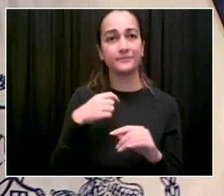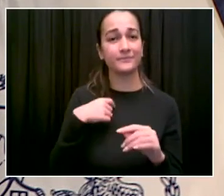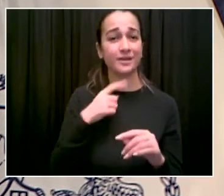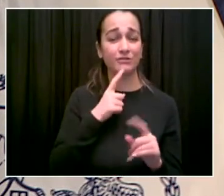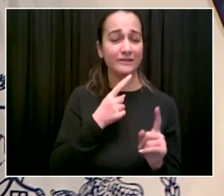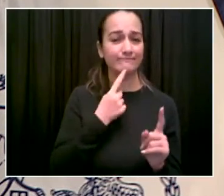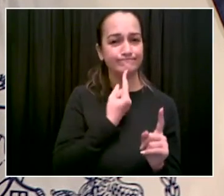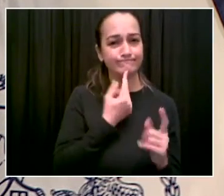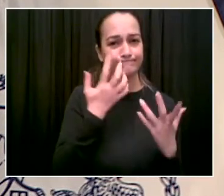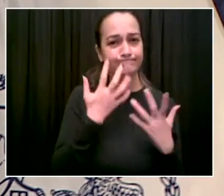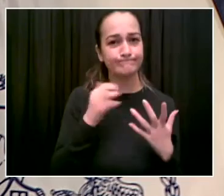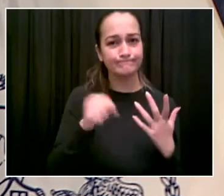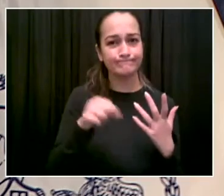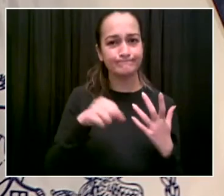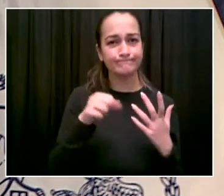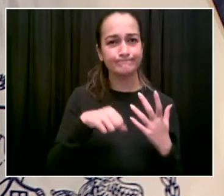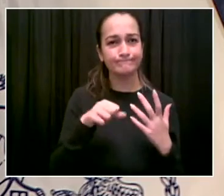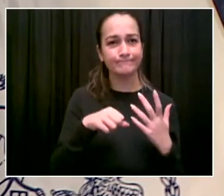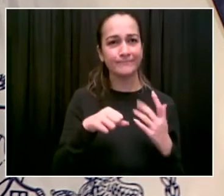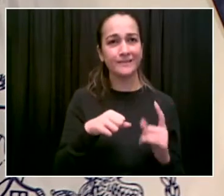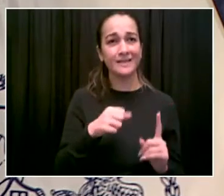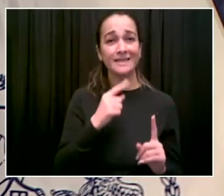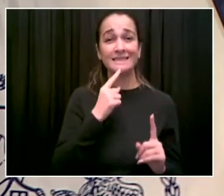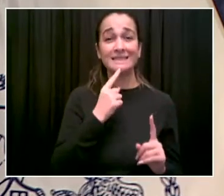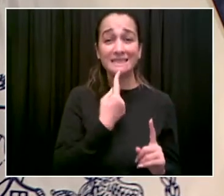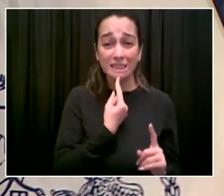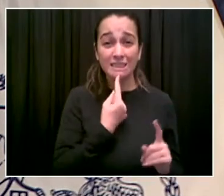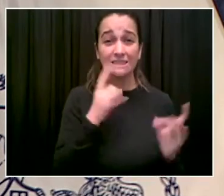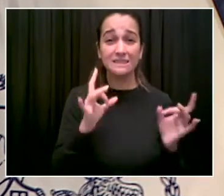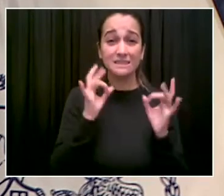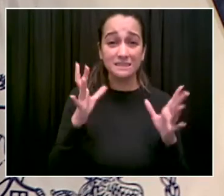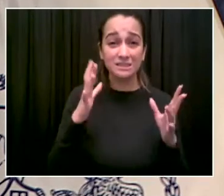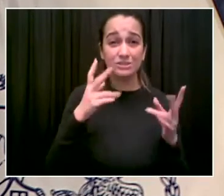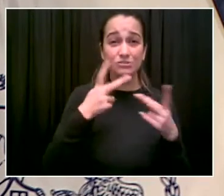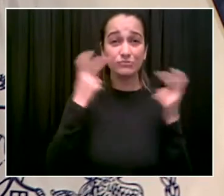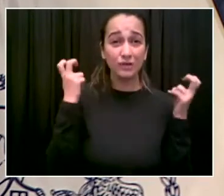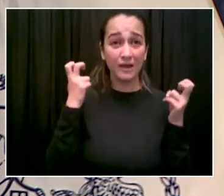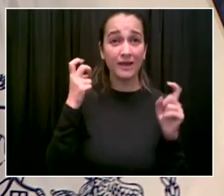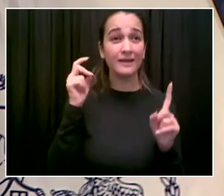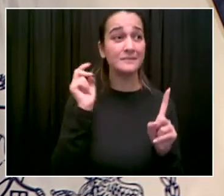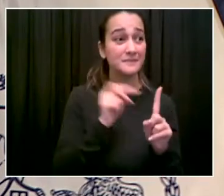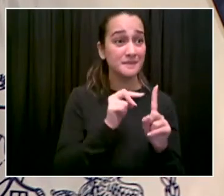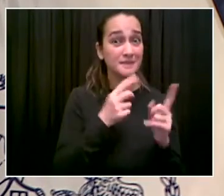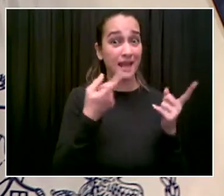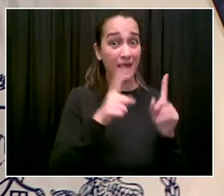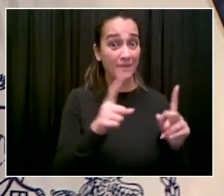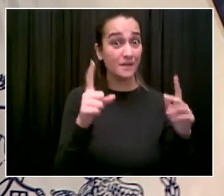ON THE CRIMES THAEVT ERYON E AGREES SHOULD BE PROSECUTED, THE MOST SERIOUS CRIMES, THAT THERE IS NOT ACTION. THAT IS THE MOST FOUNDATIONAL